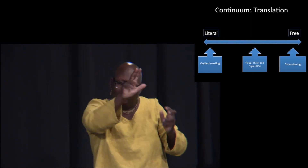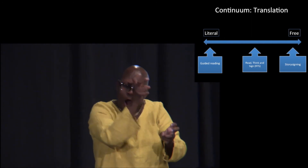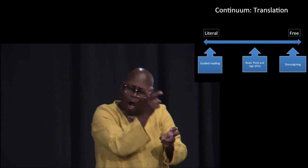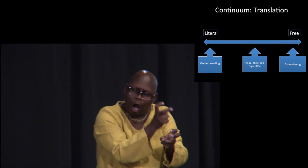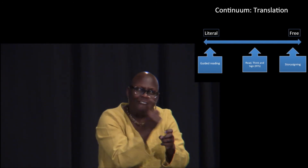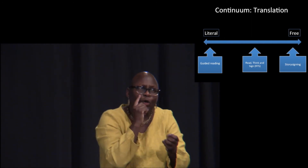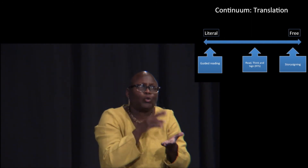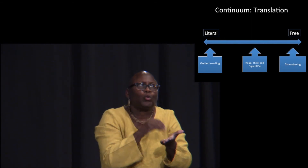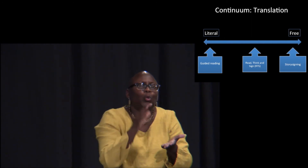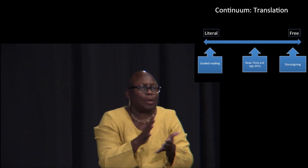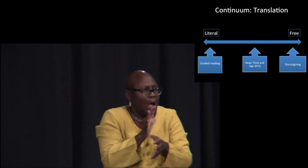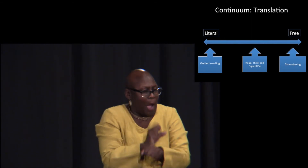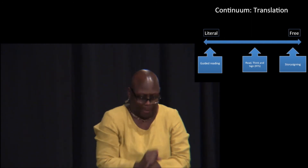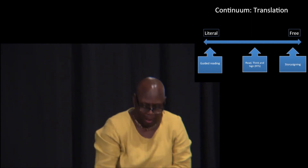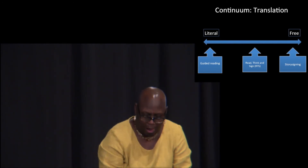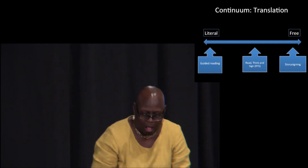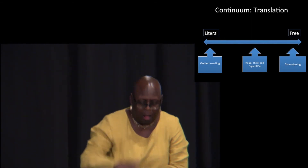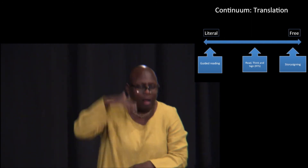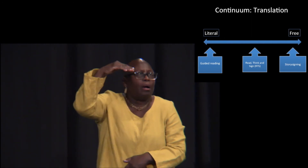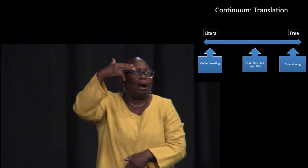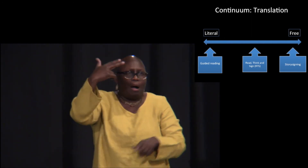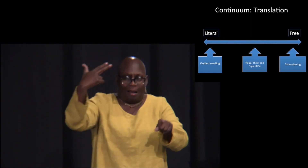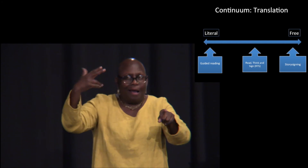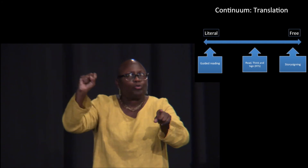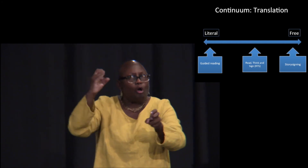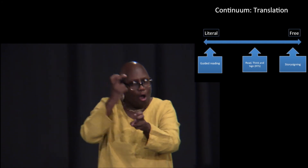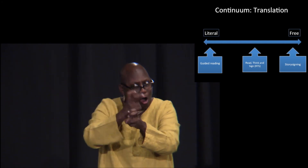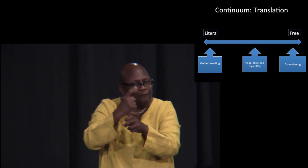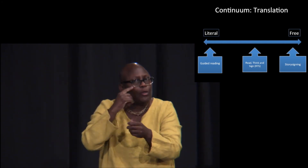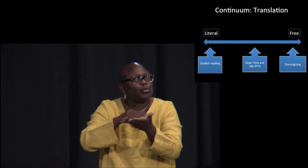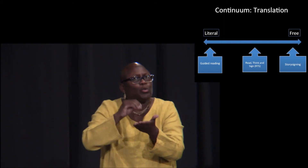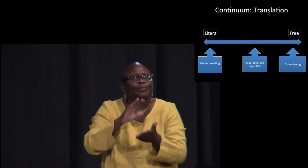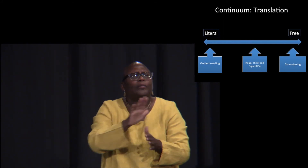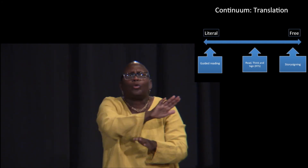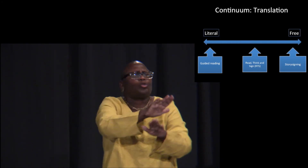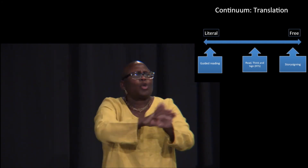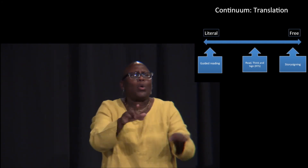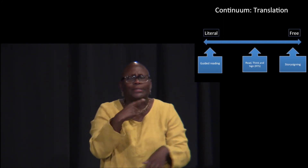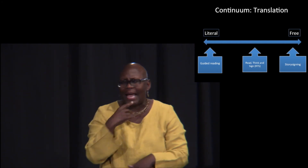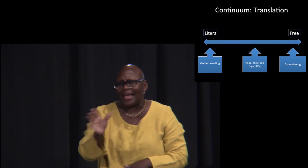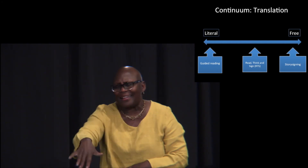First, you have to use storytelling. Make sure all questions are answered in sign,